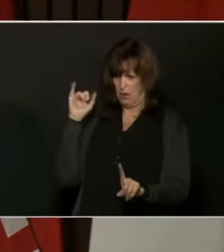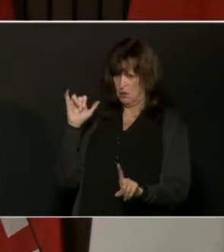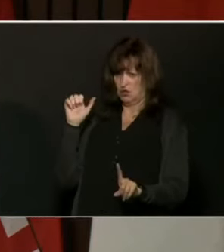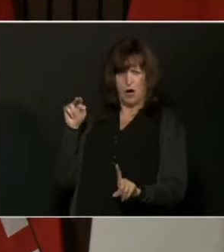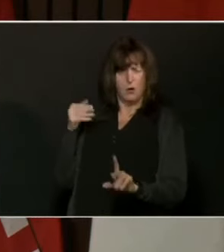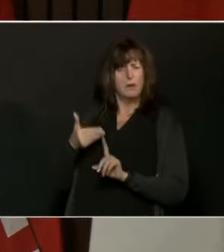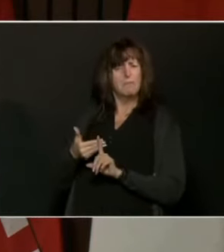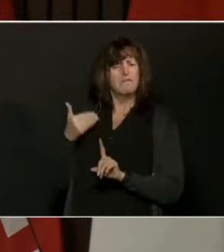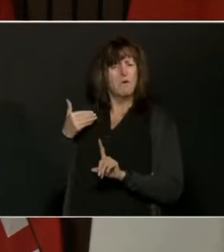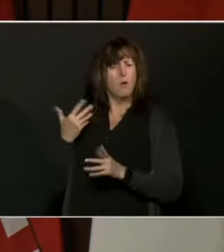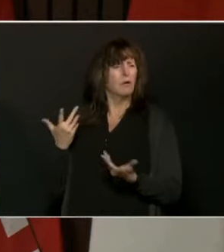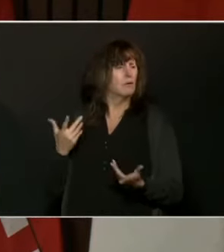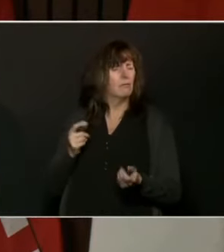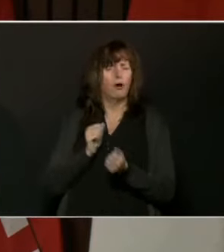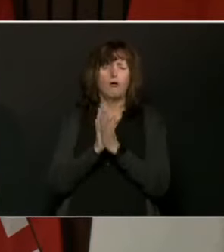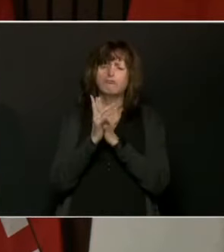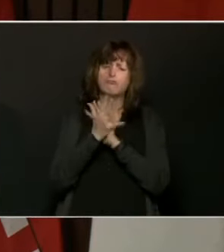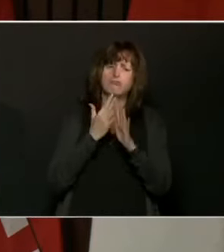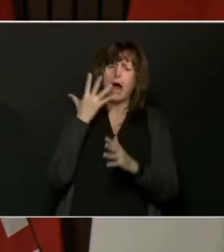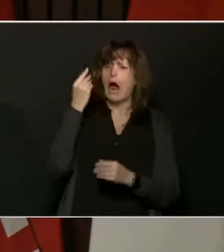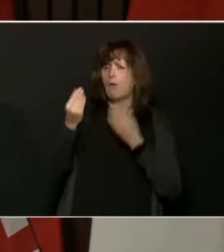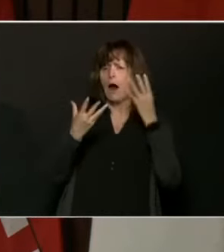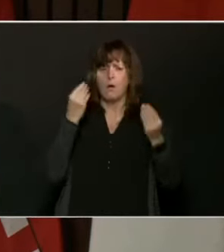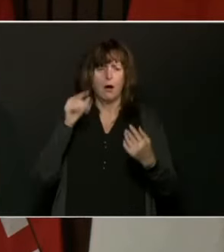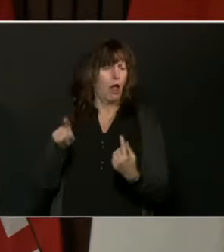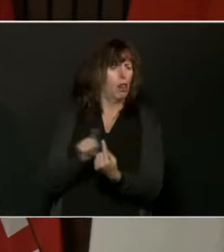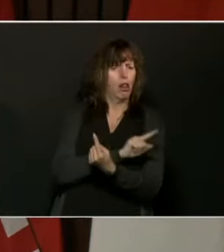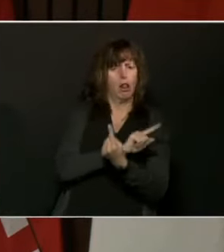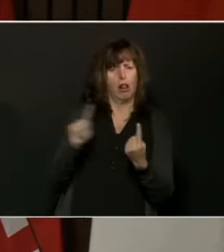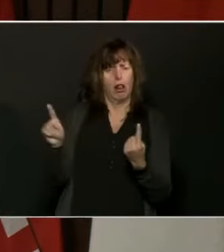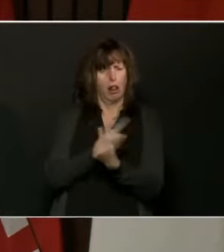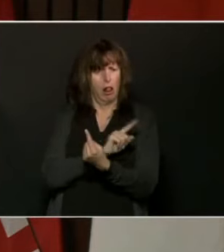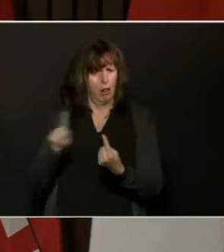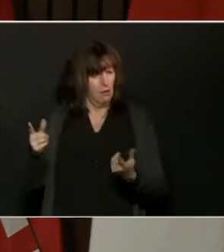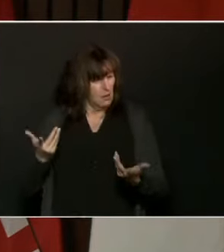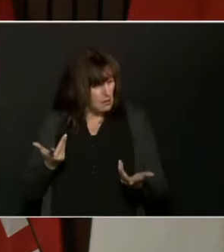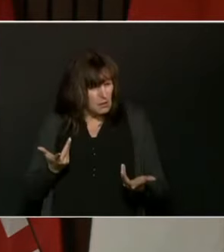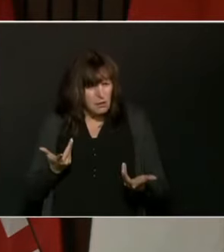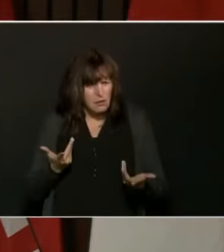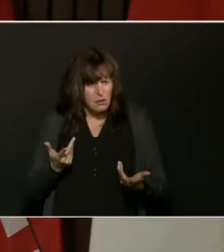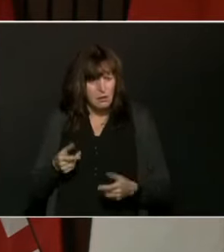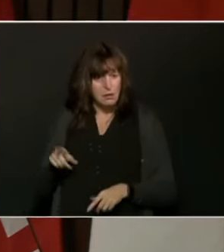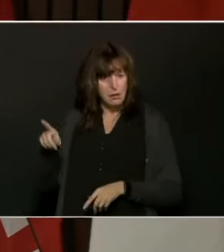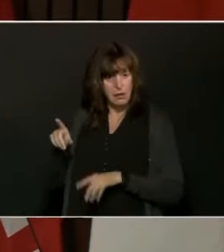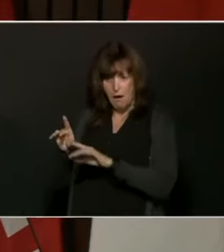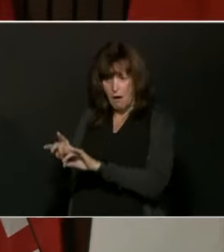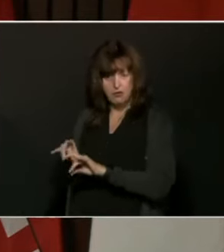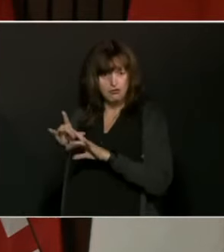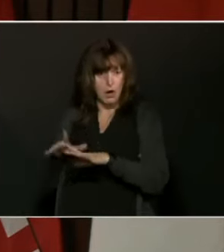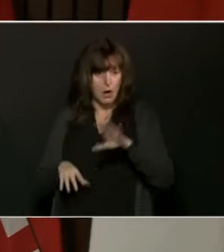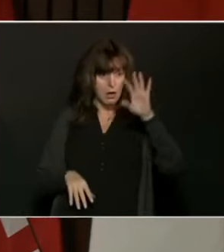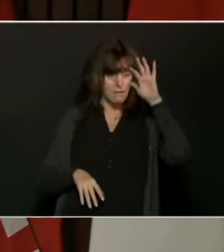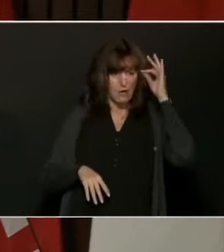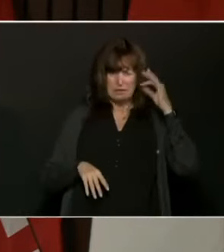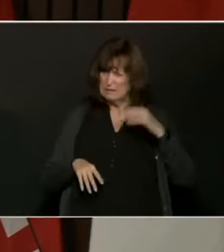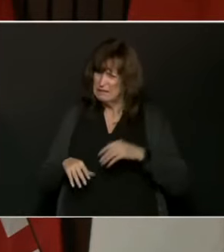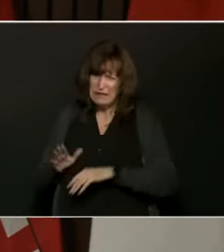APARTMENT EVERY MORNING, IT'S LIKE IT WAS IN JANUARY. OR FEBRUARY, NOT LIKE IT WAS IN APRIL.